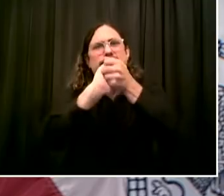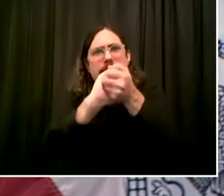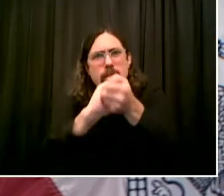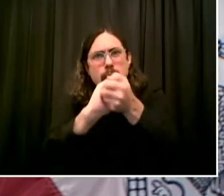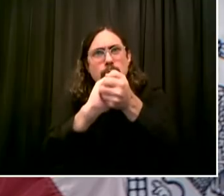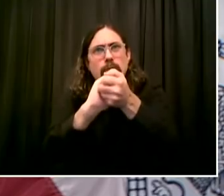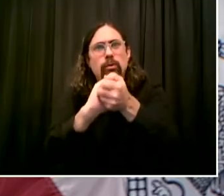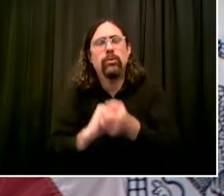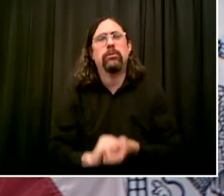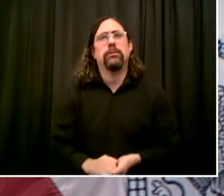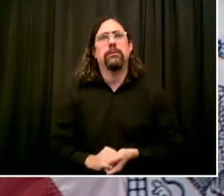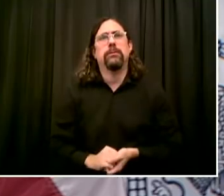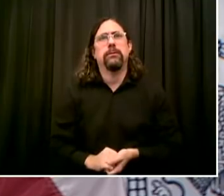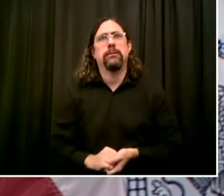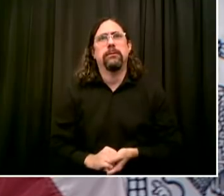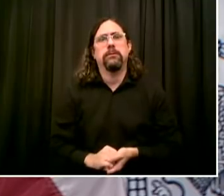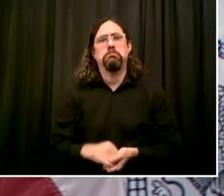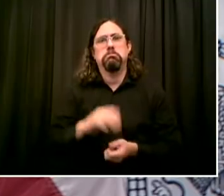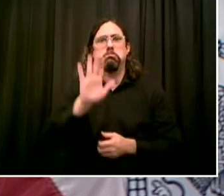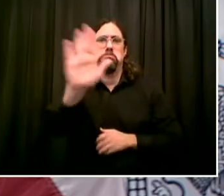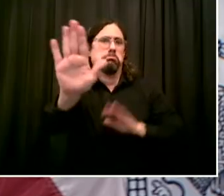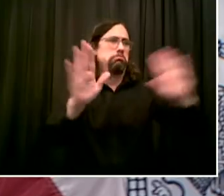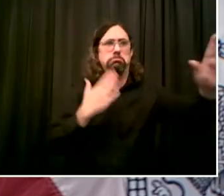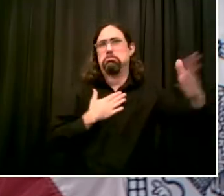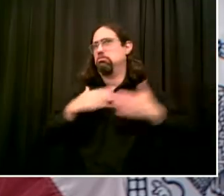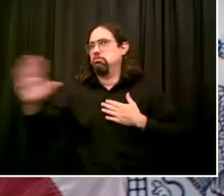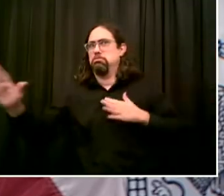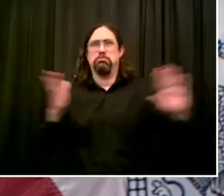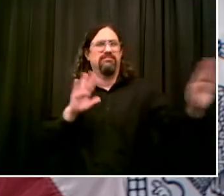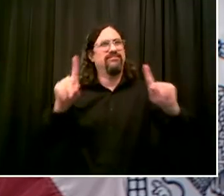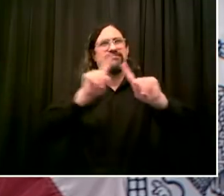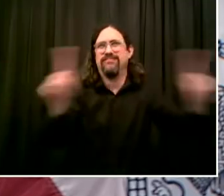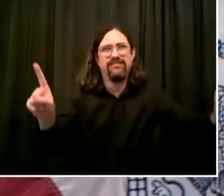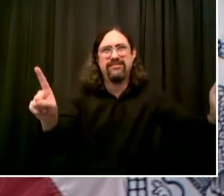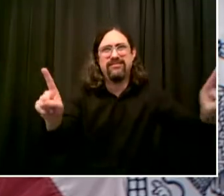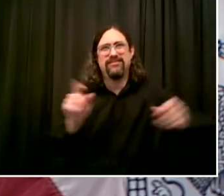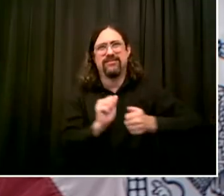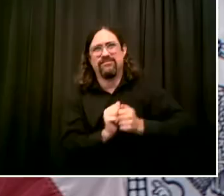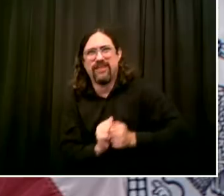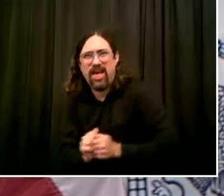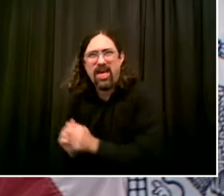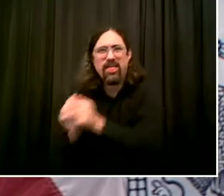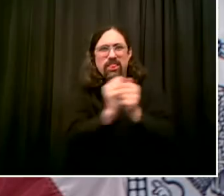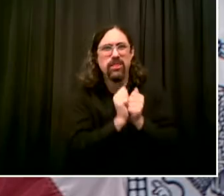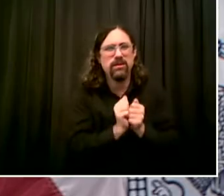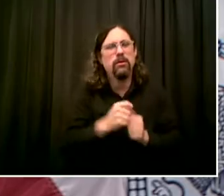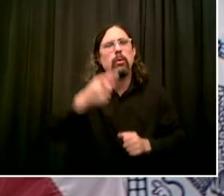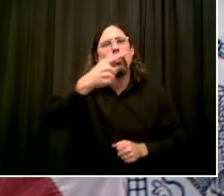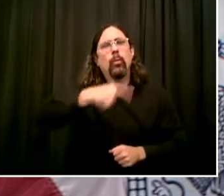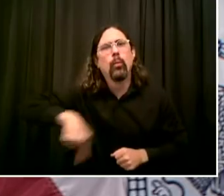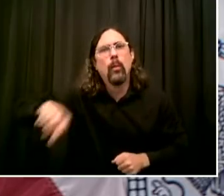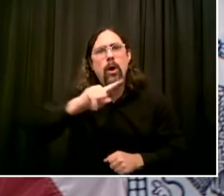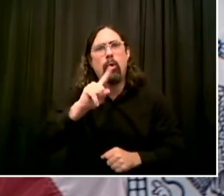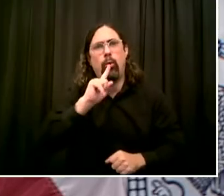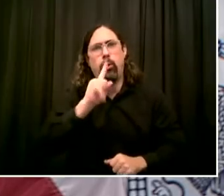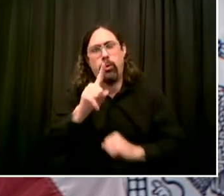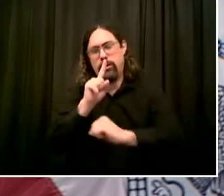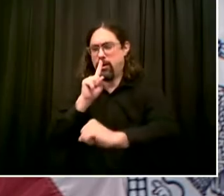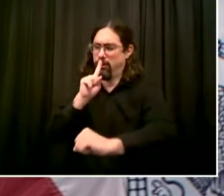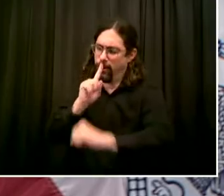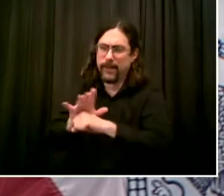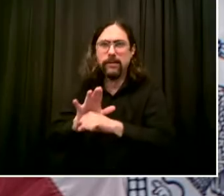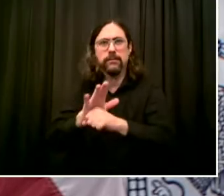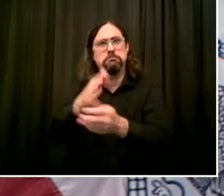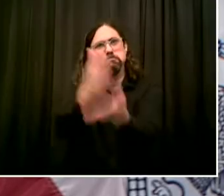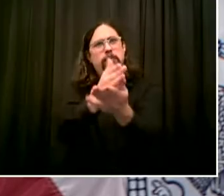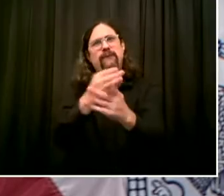WOULD Y SATO ALL